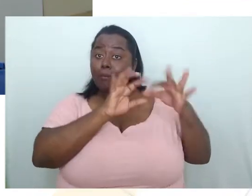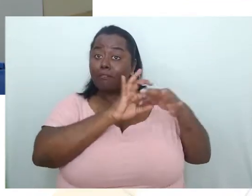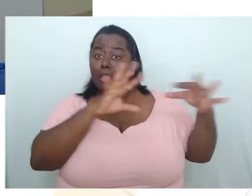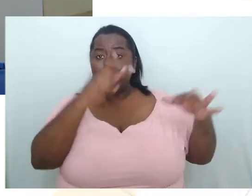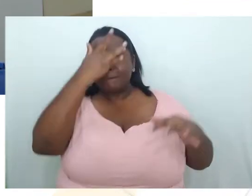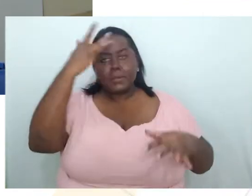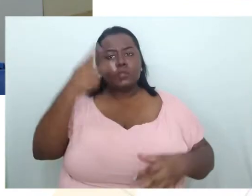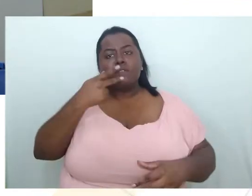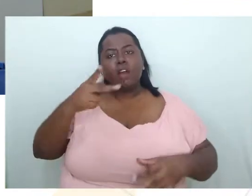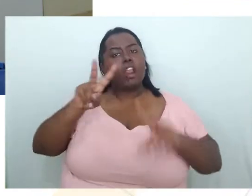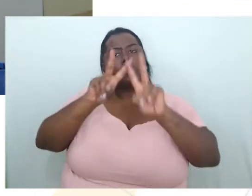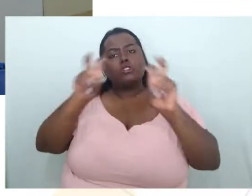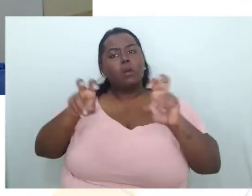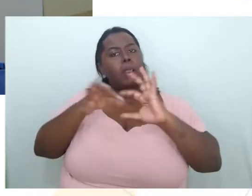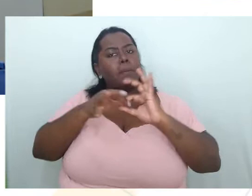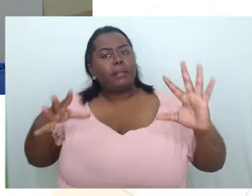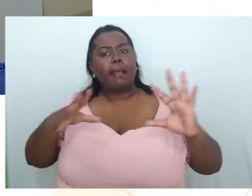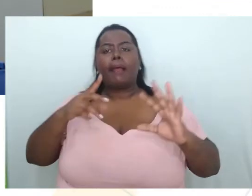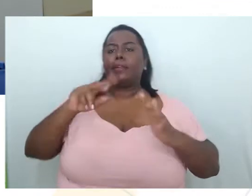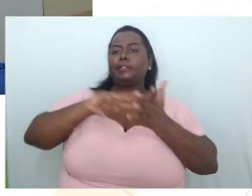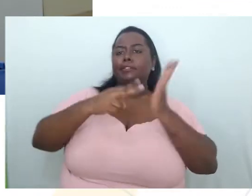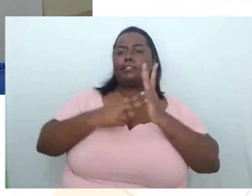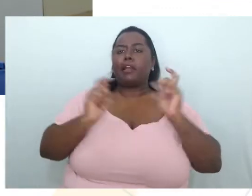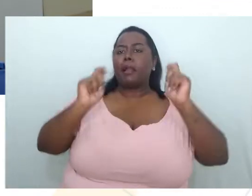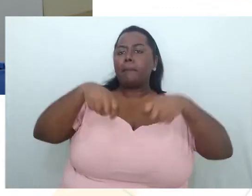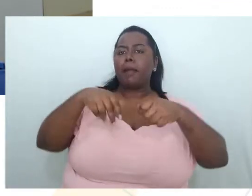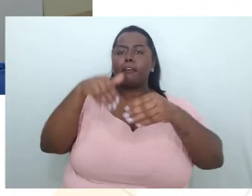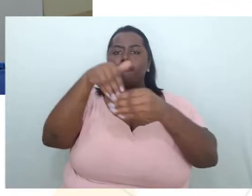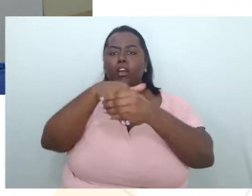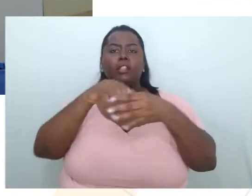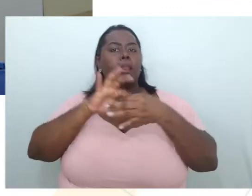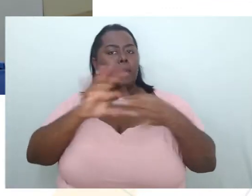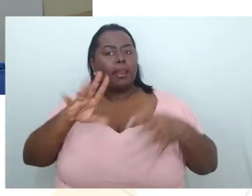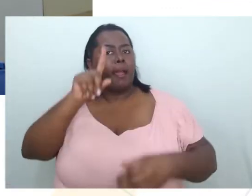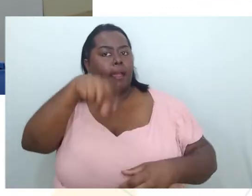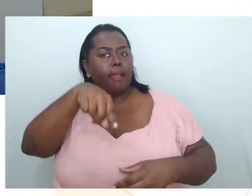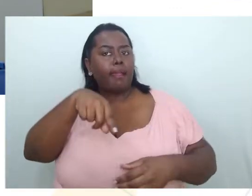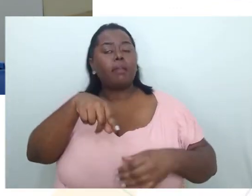talk about being able to vote is freedom. Well, not really, you know